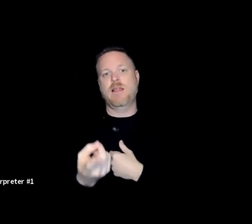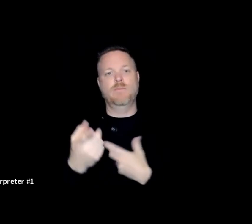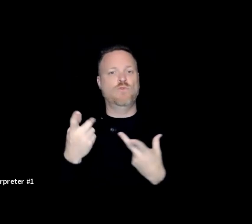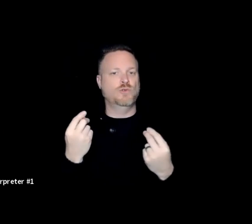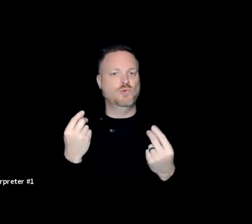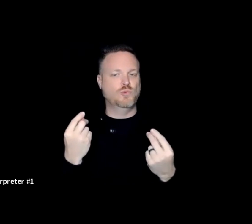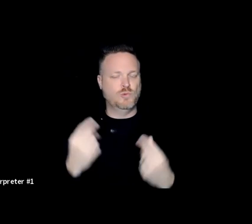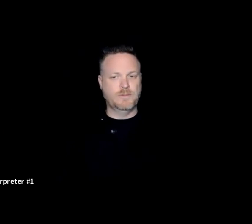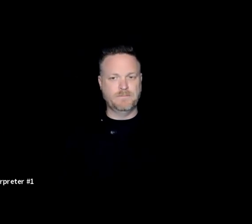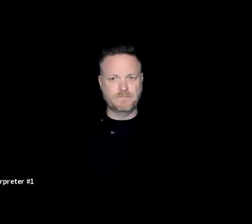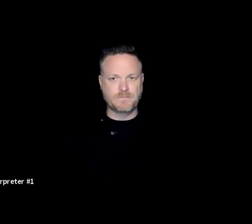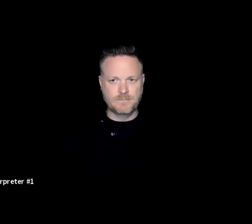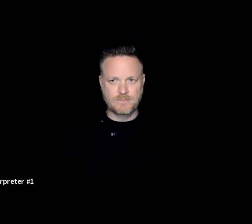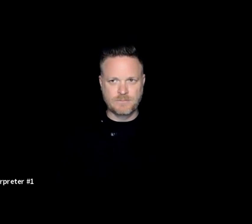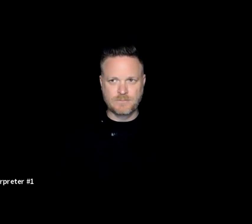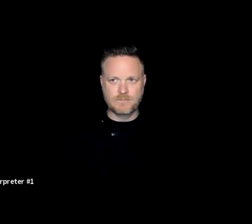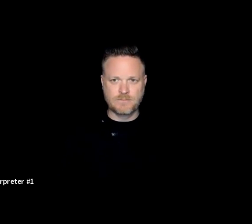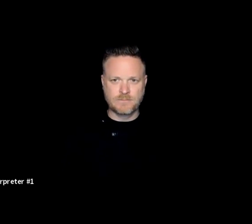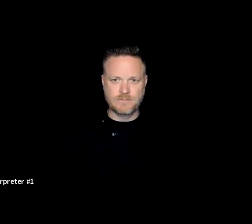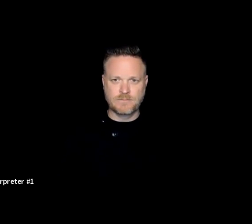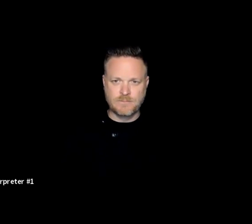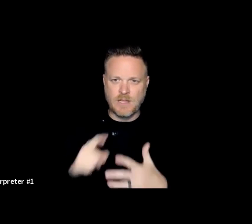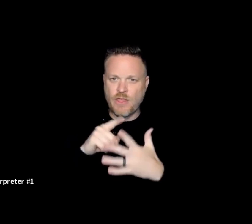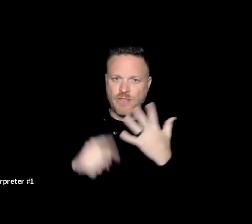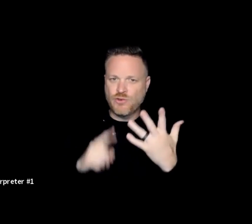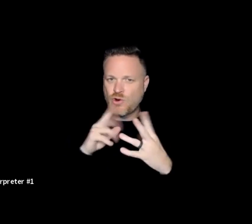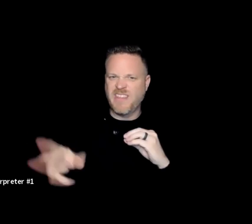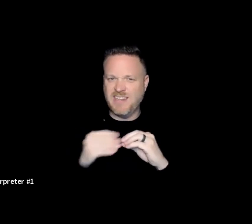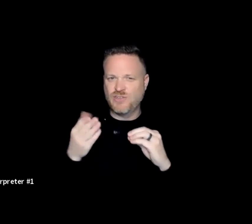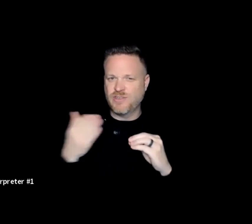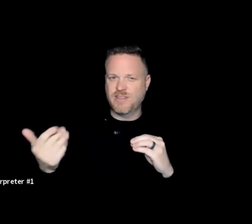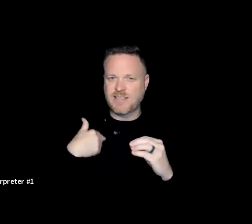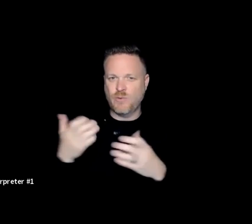So those are the additional things I wanted to bring in. It is not that there